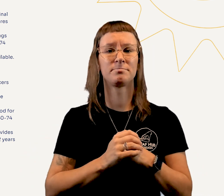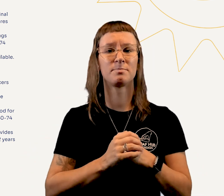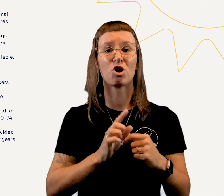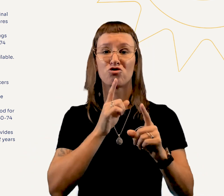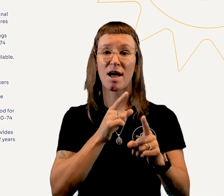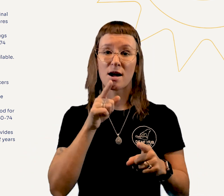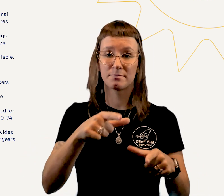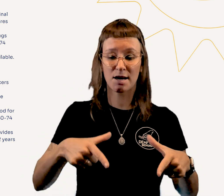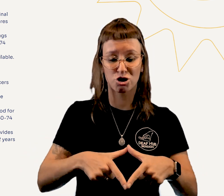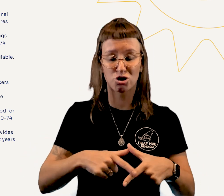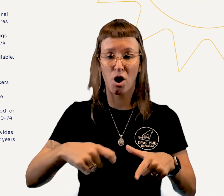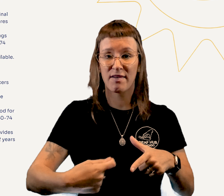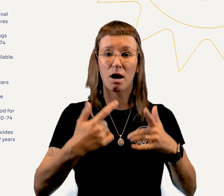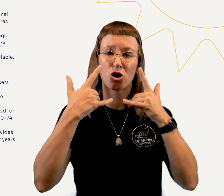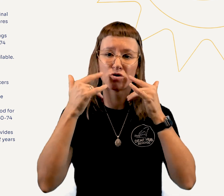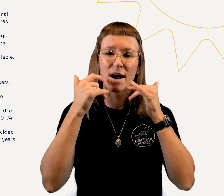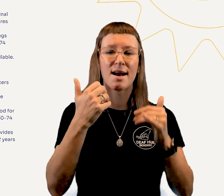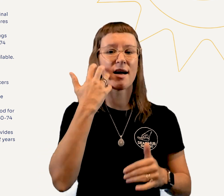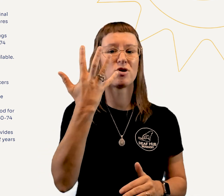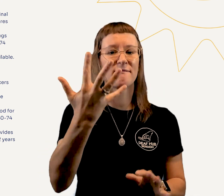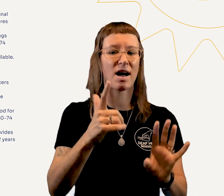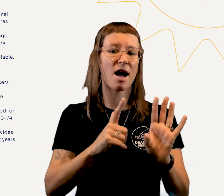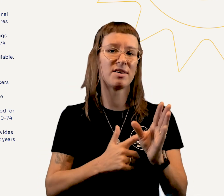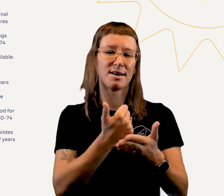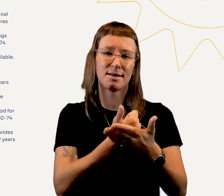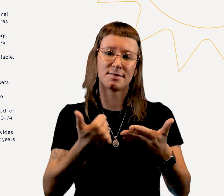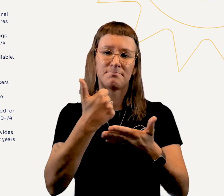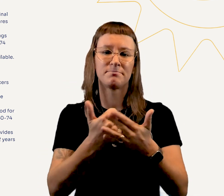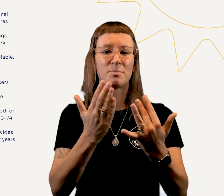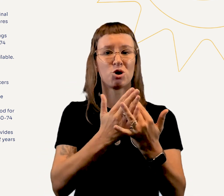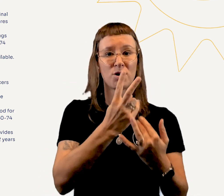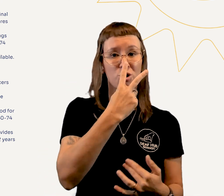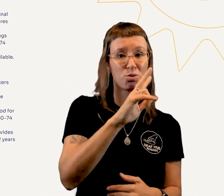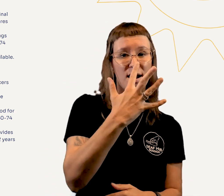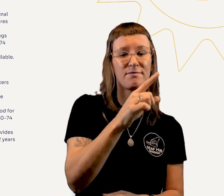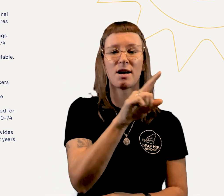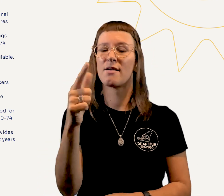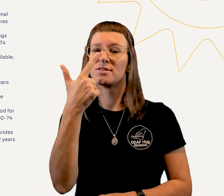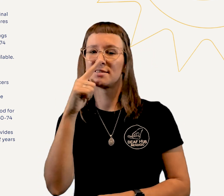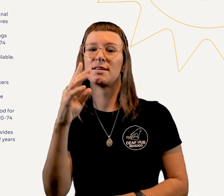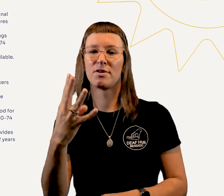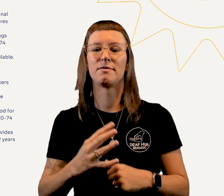It's recommended to continue cervical screenings every five years from the age of 25 to 74.